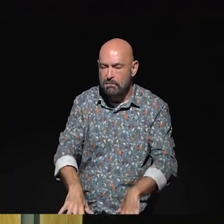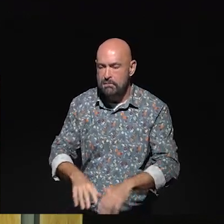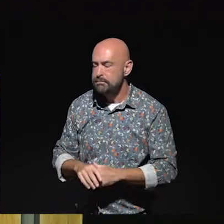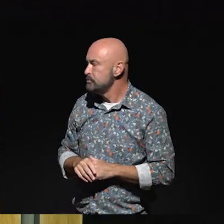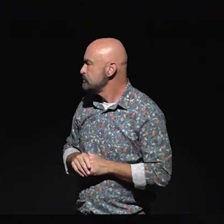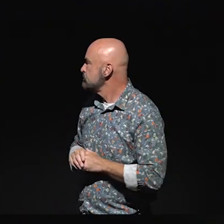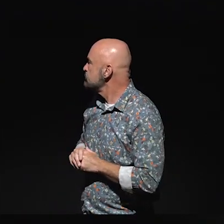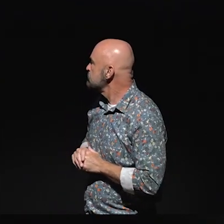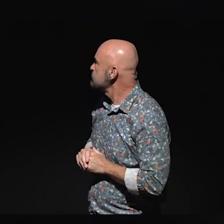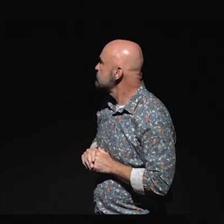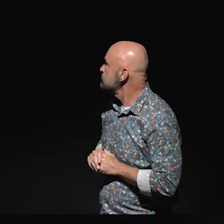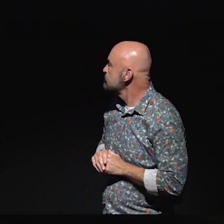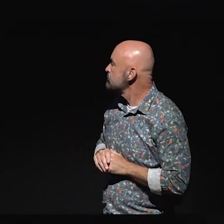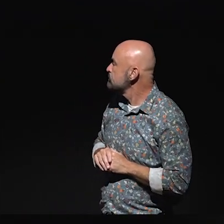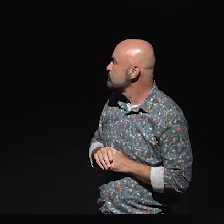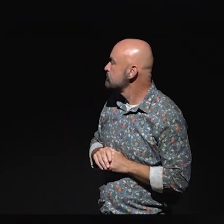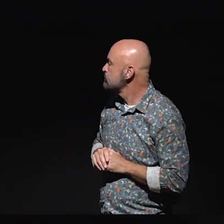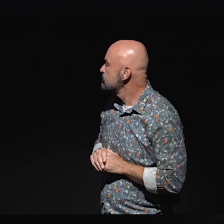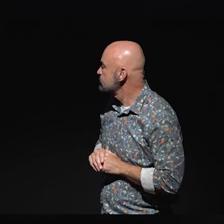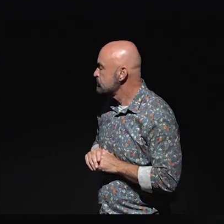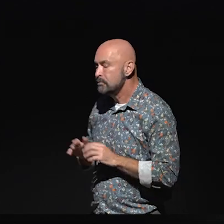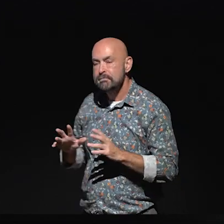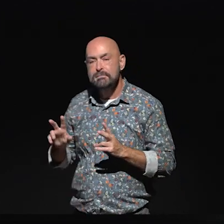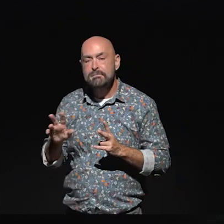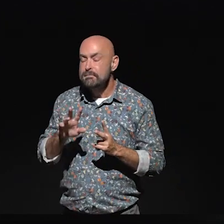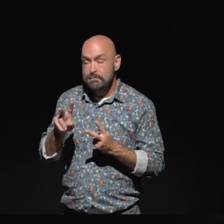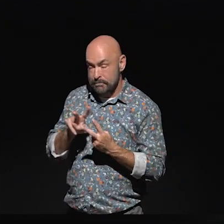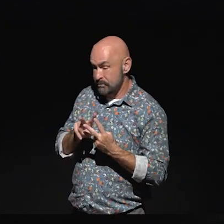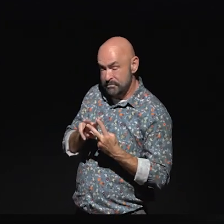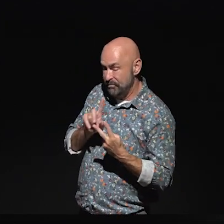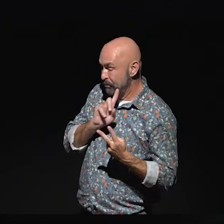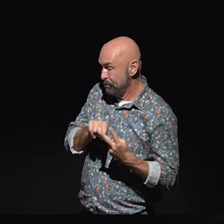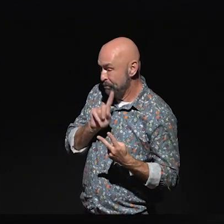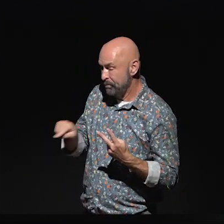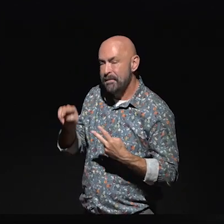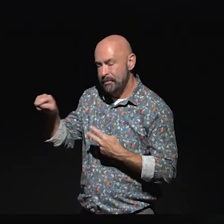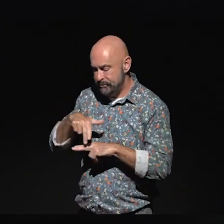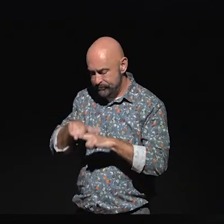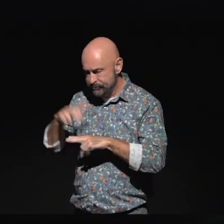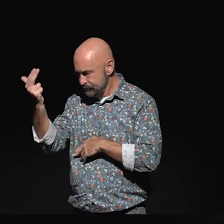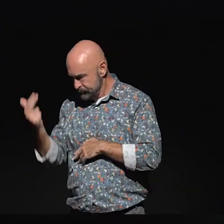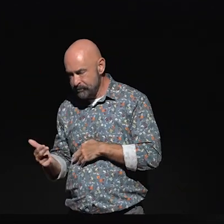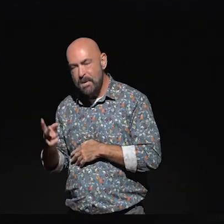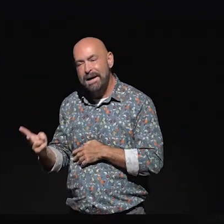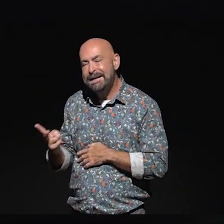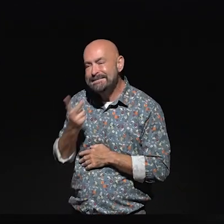So, instead of doing either, Ingres sits down and paints a second portrait